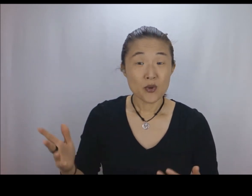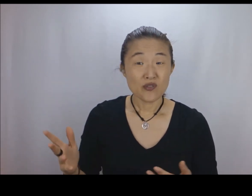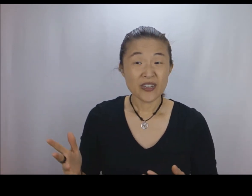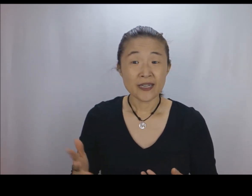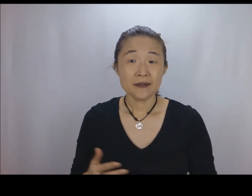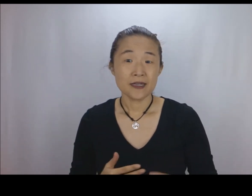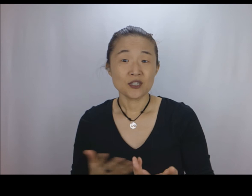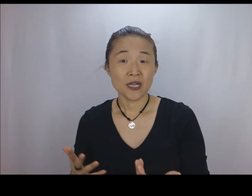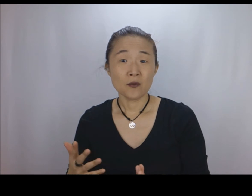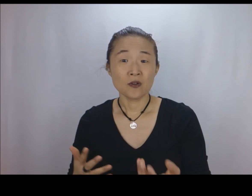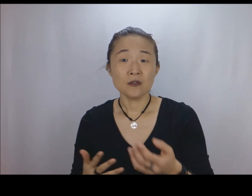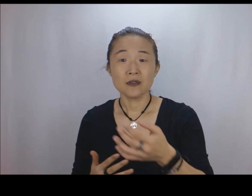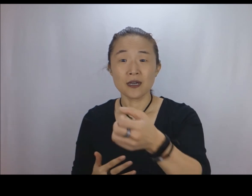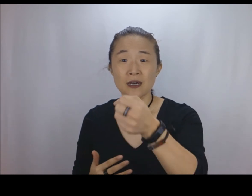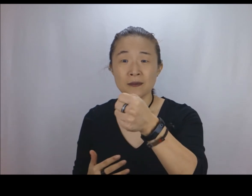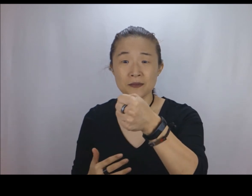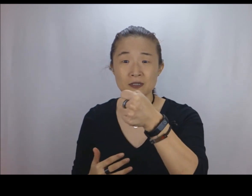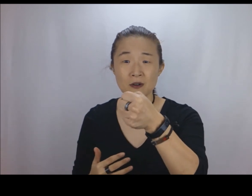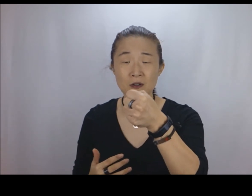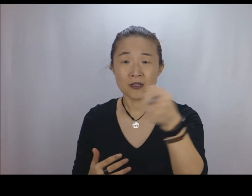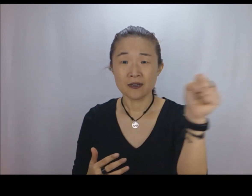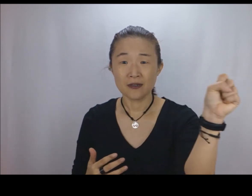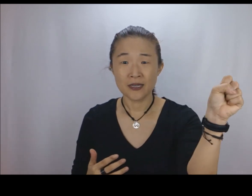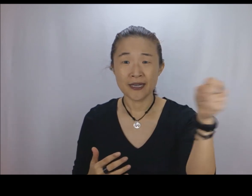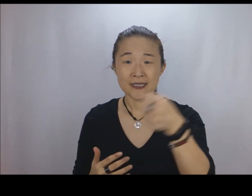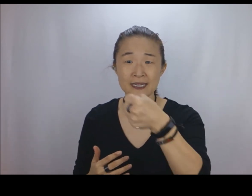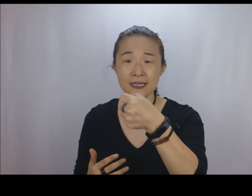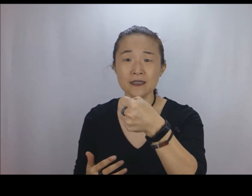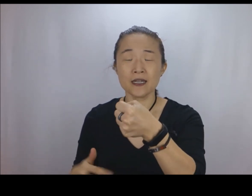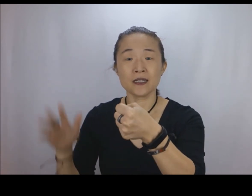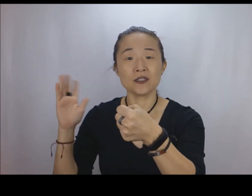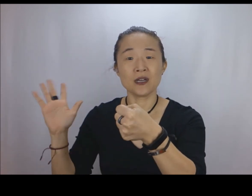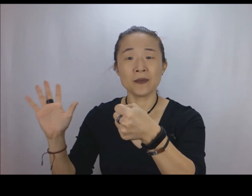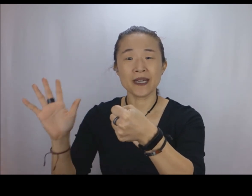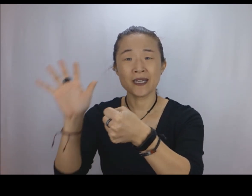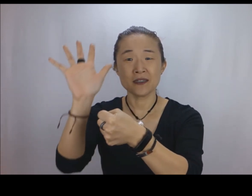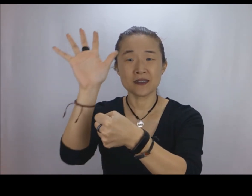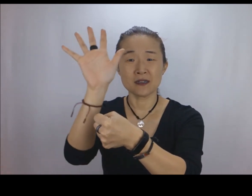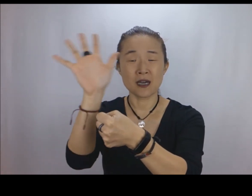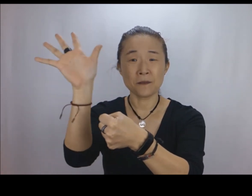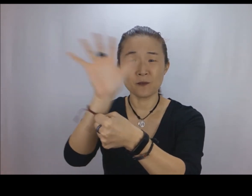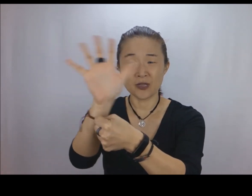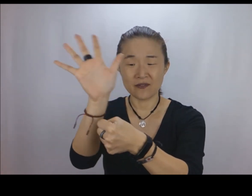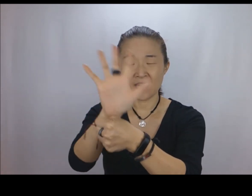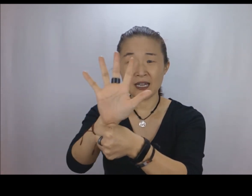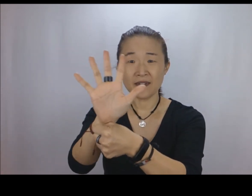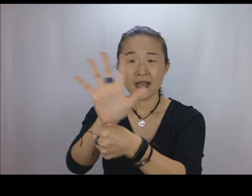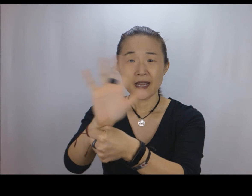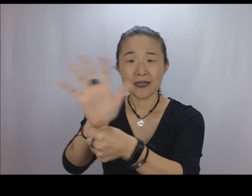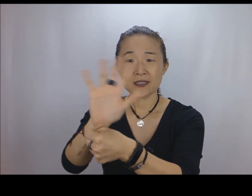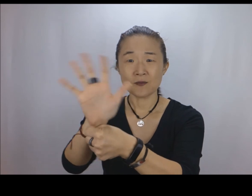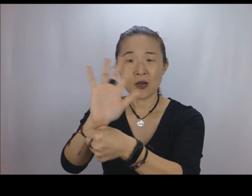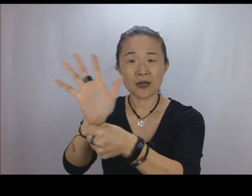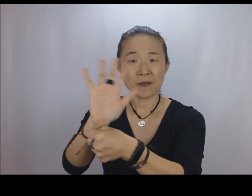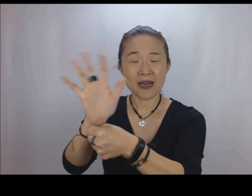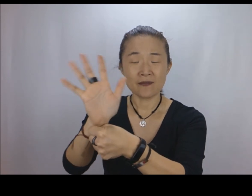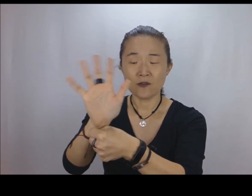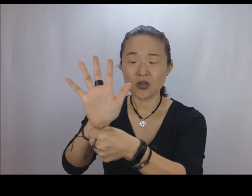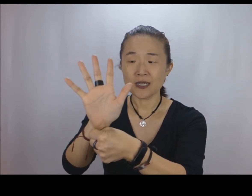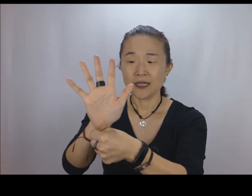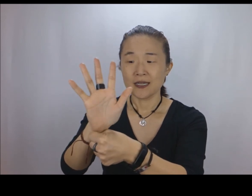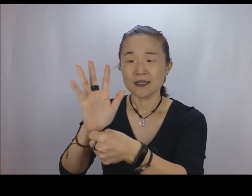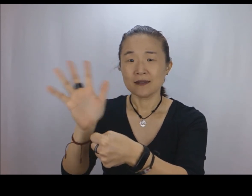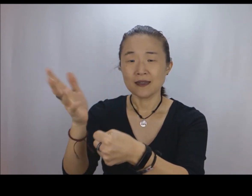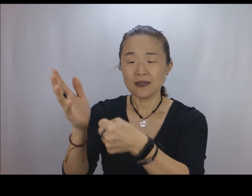Movie, in general you hold an "S" hand, and then your dominant hand goes on top with a 5 and you just rock it back and forth.